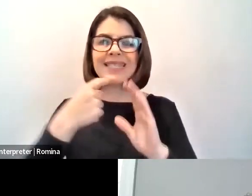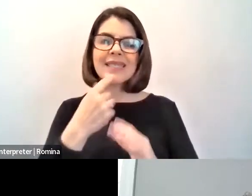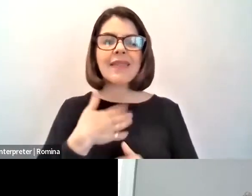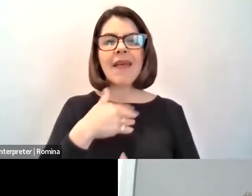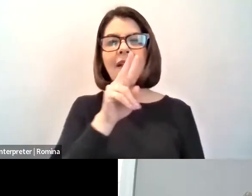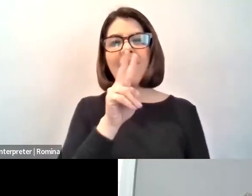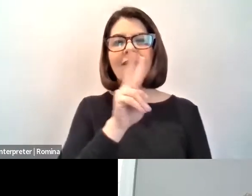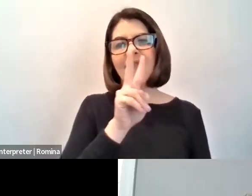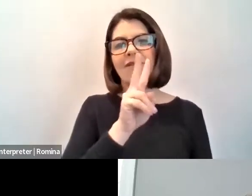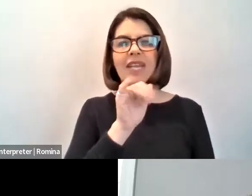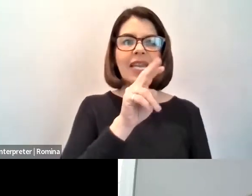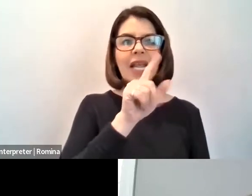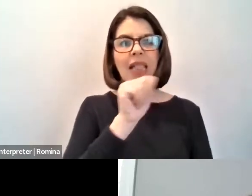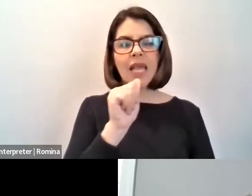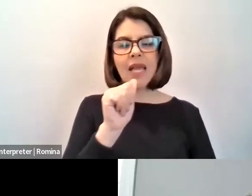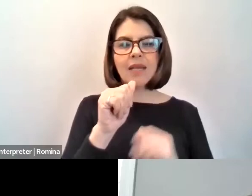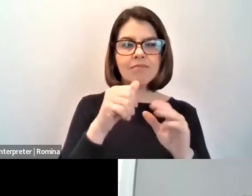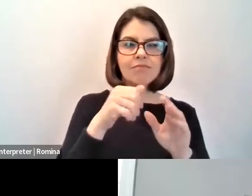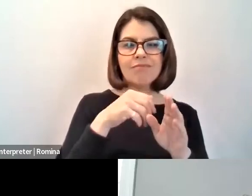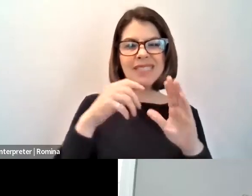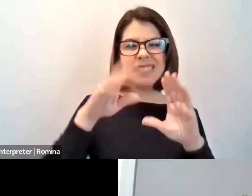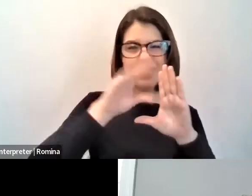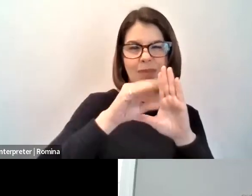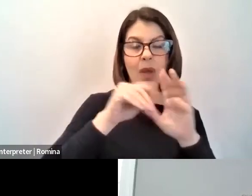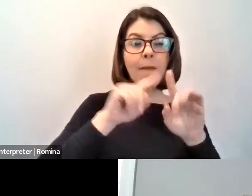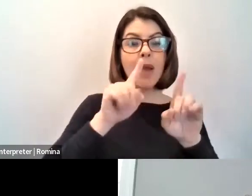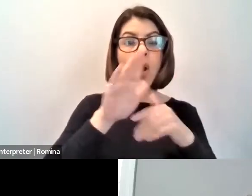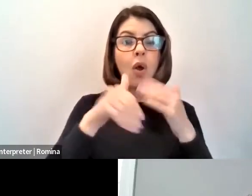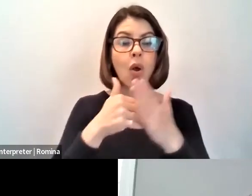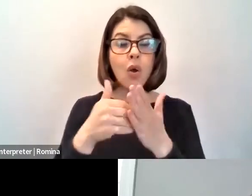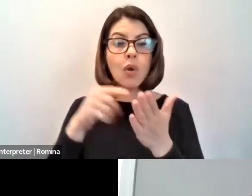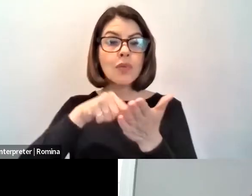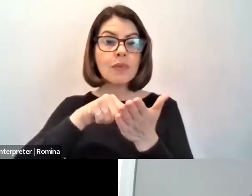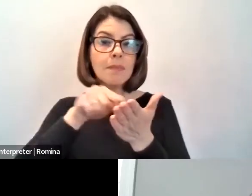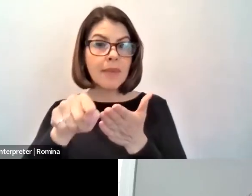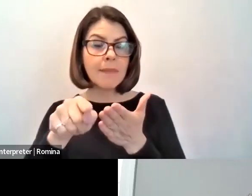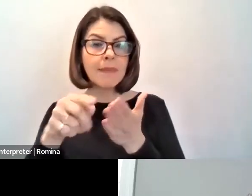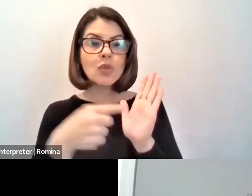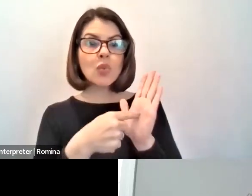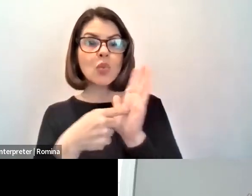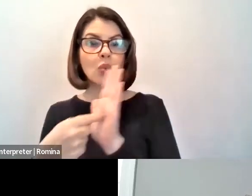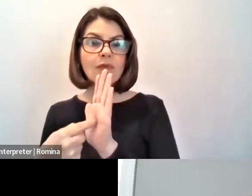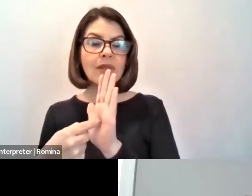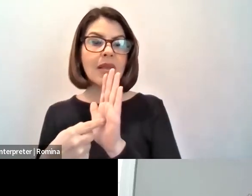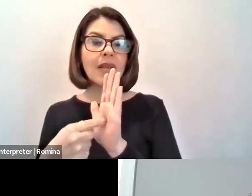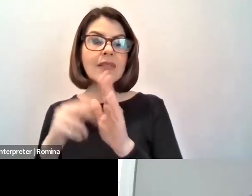the vanilla spot, but all of the payments will reflect the uses of those.